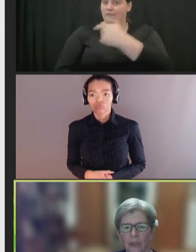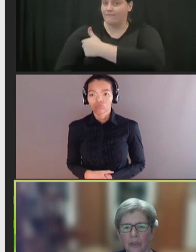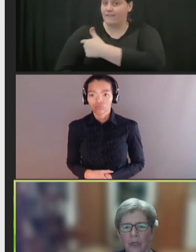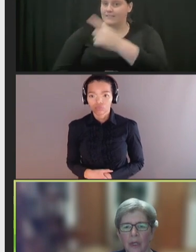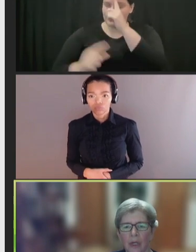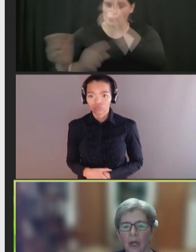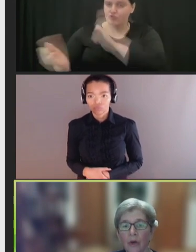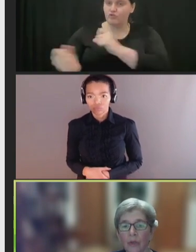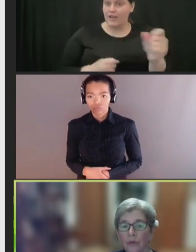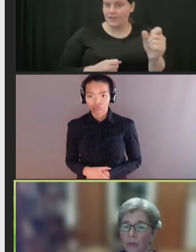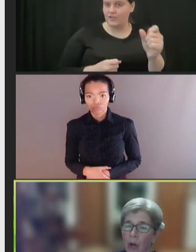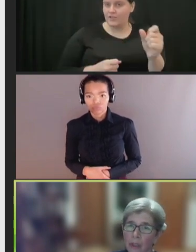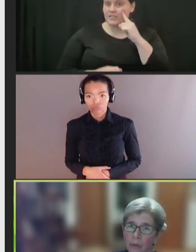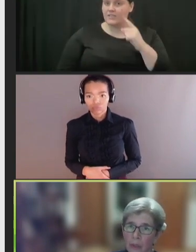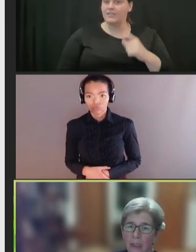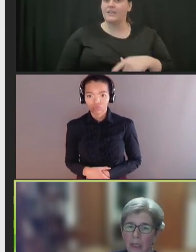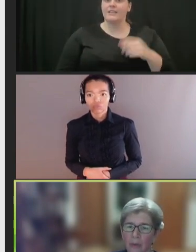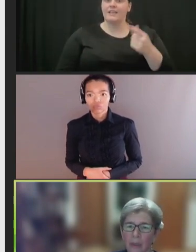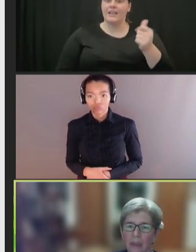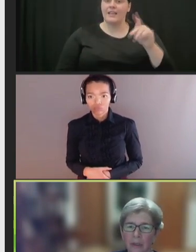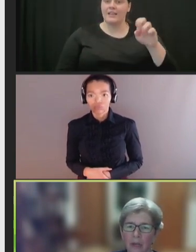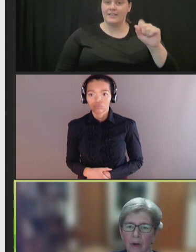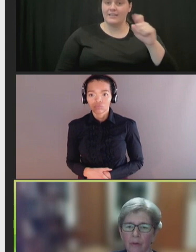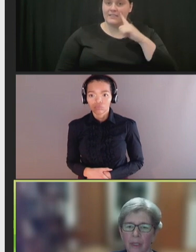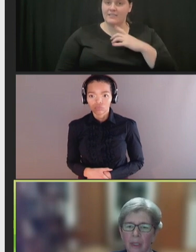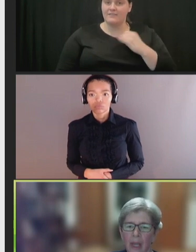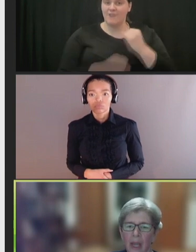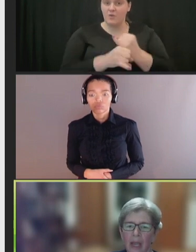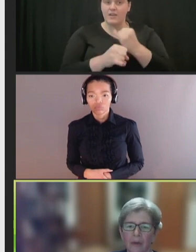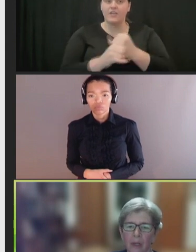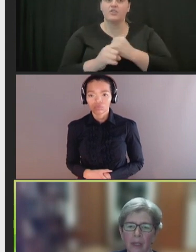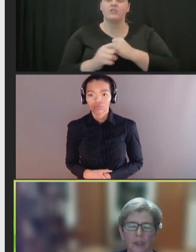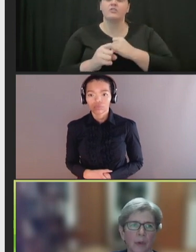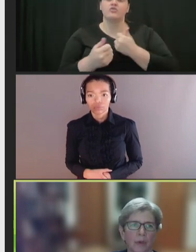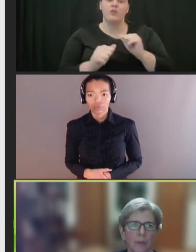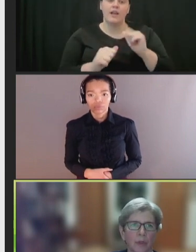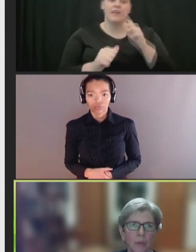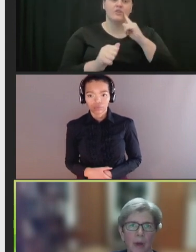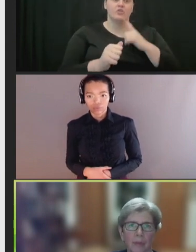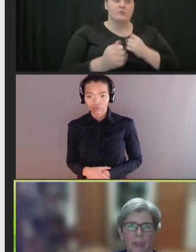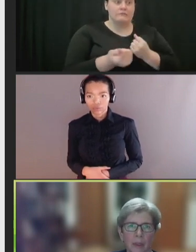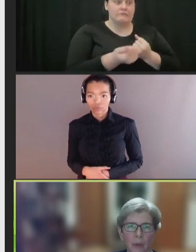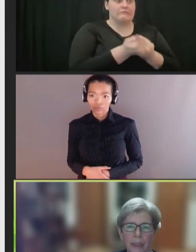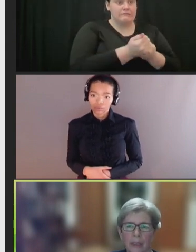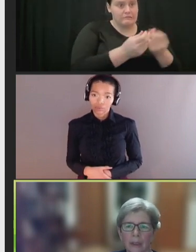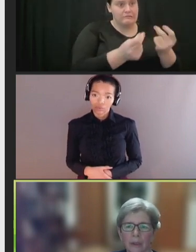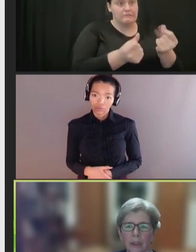which goes from trying to accelerate discovery, advance both the most promising preclinical and